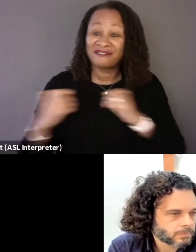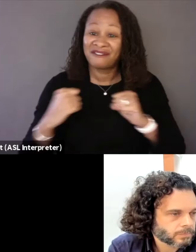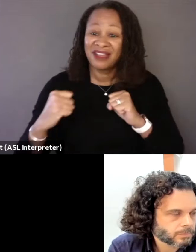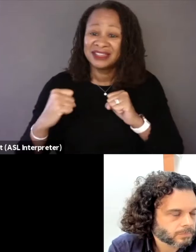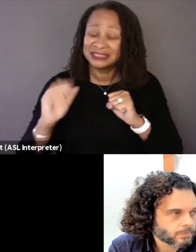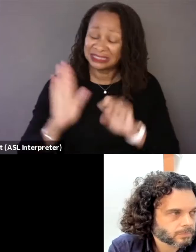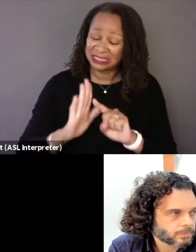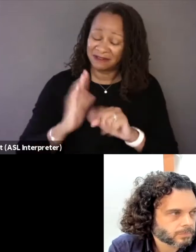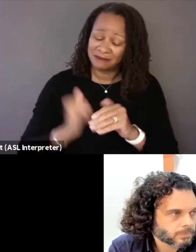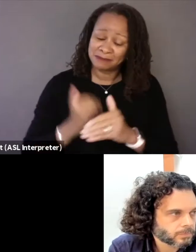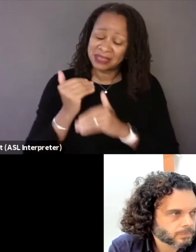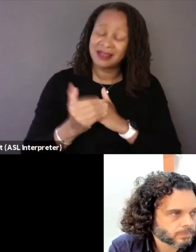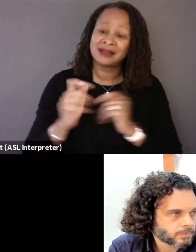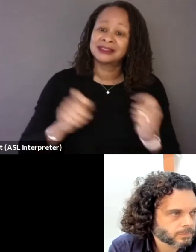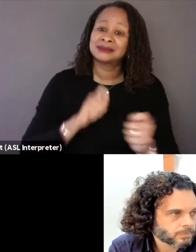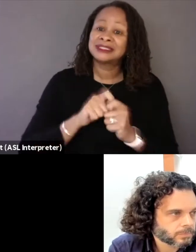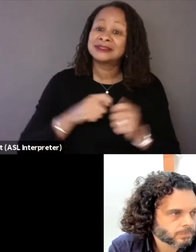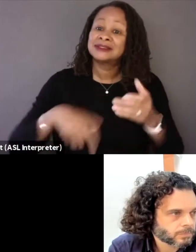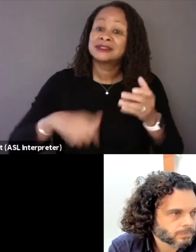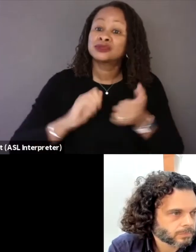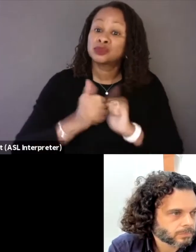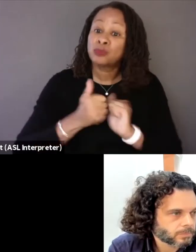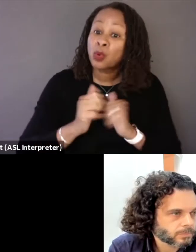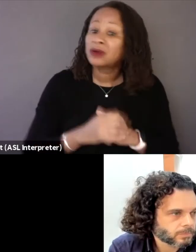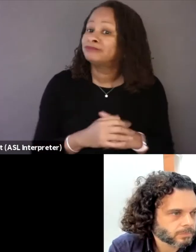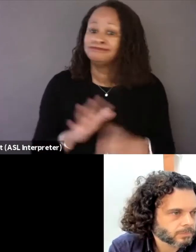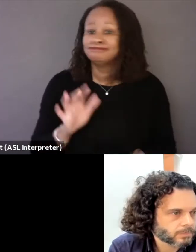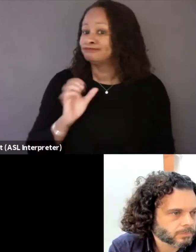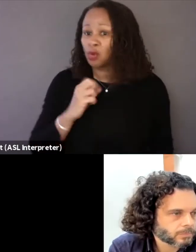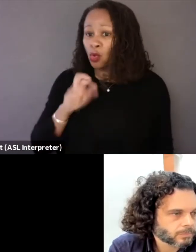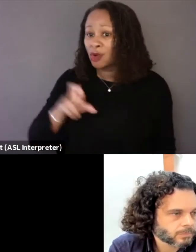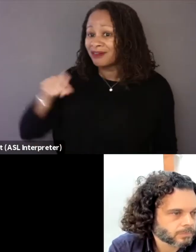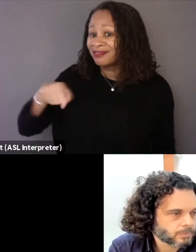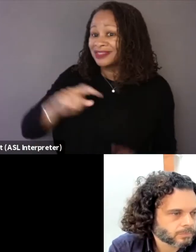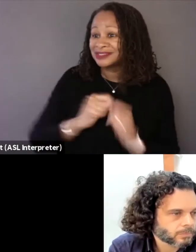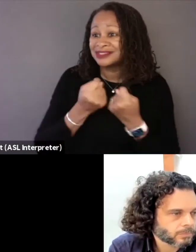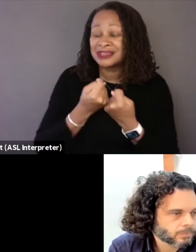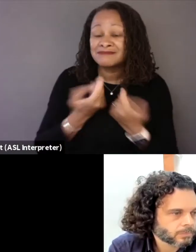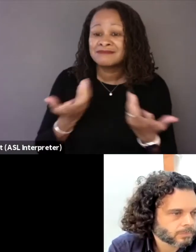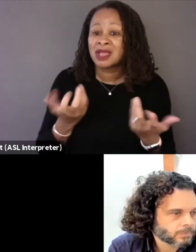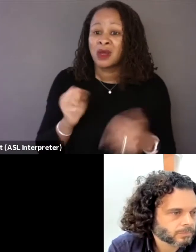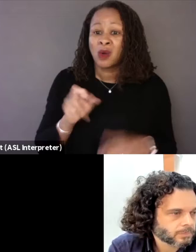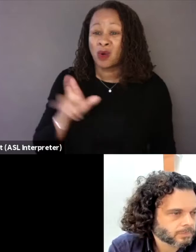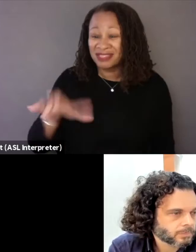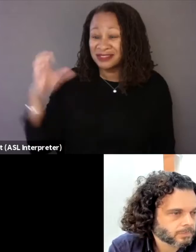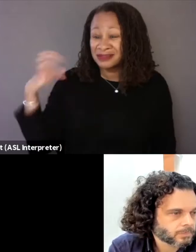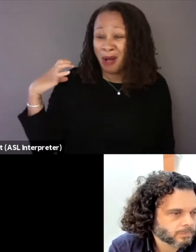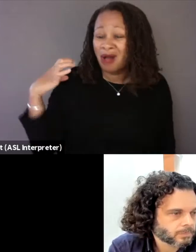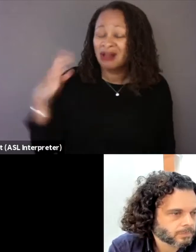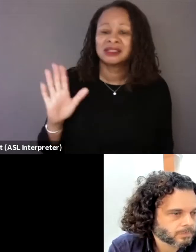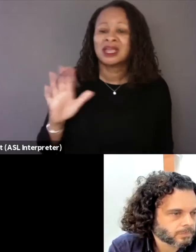this particular sport or even this team and this, you know, boss, it really goes to this bigger